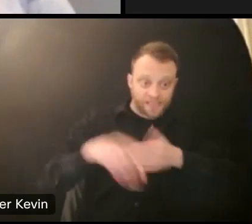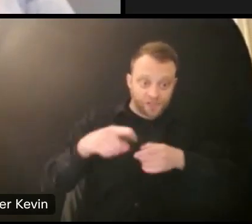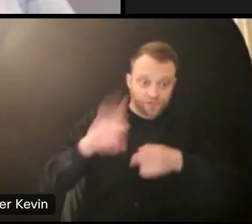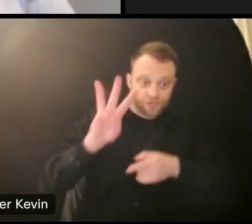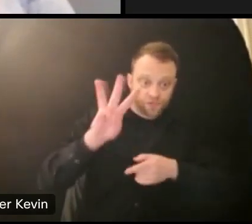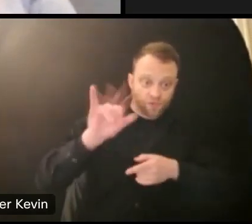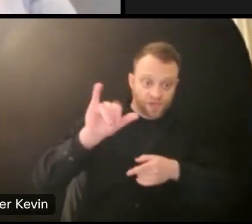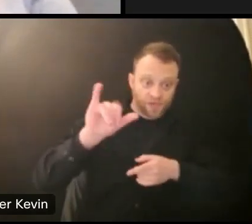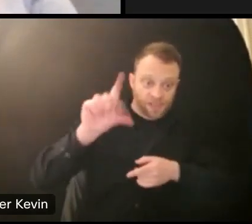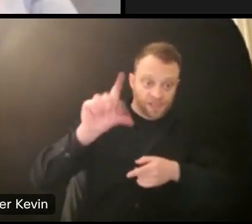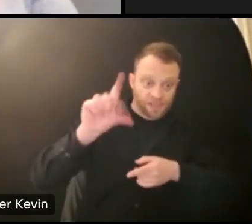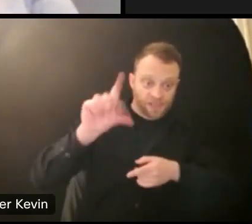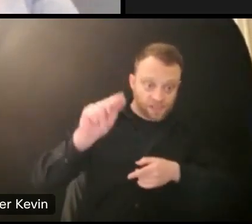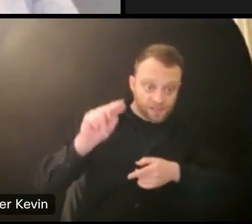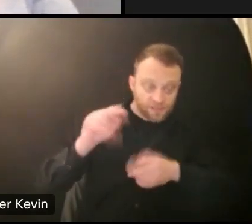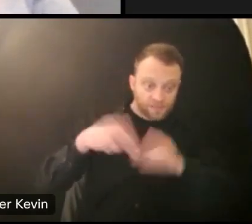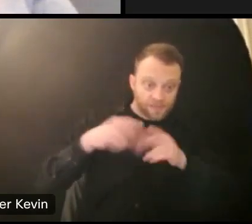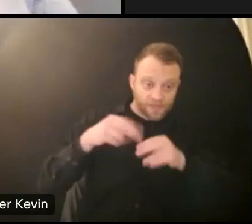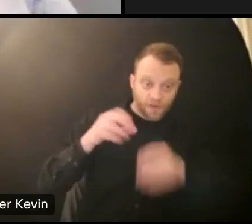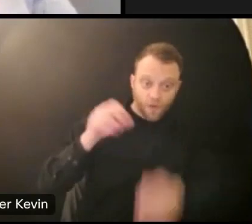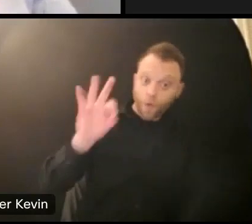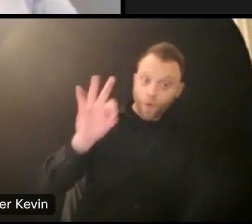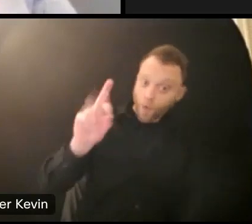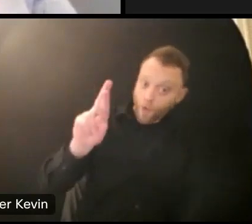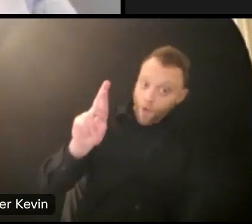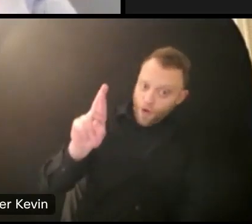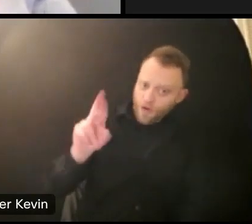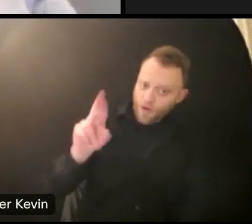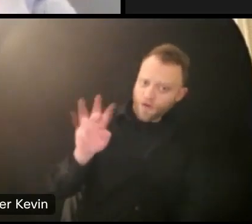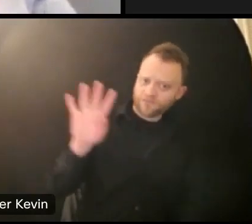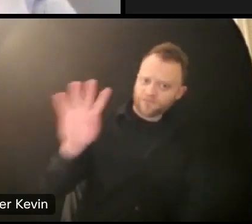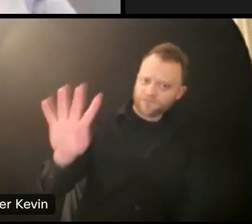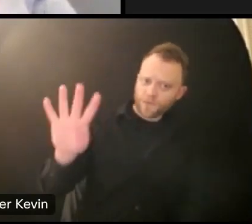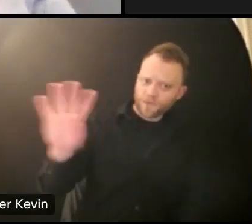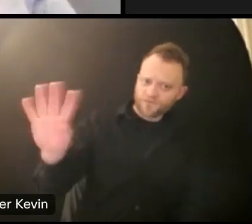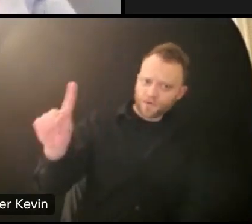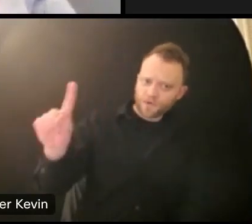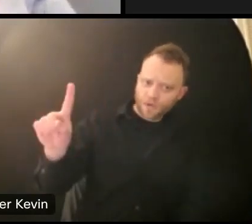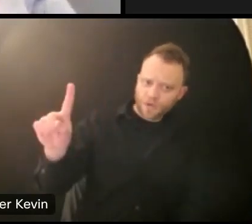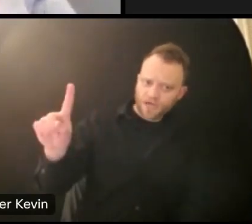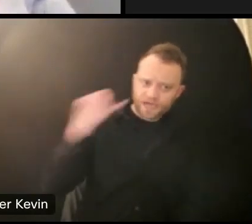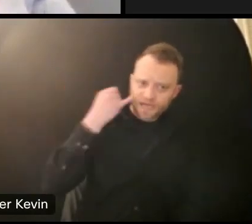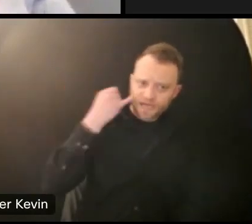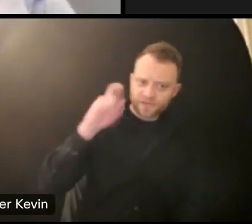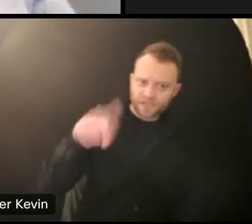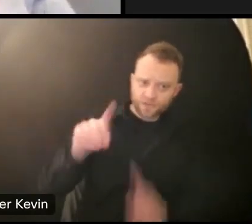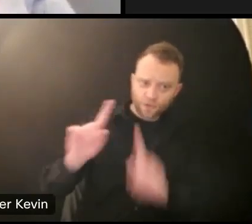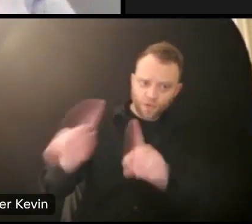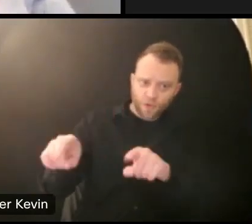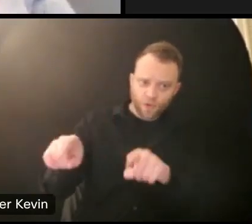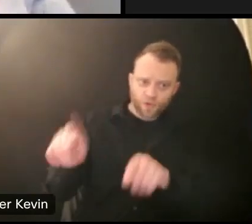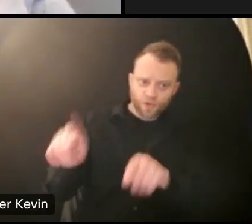441 down there where, if you have to go to a zoning case, you can use the staff entrance.